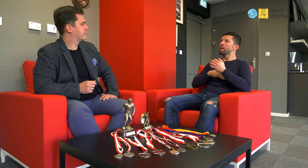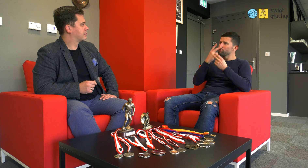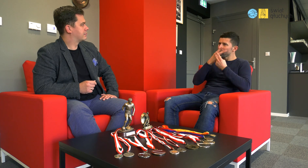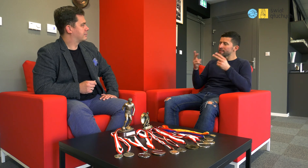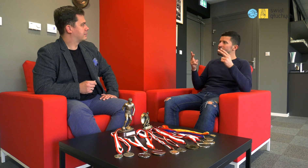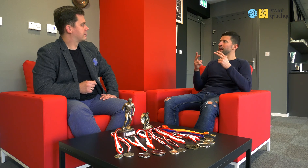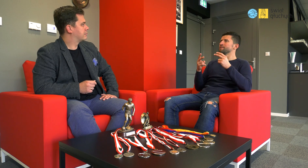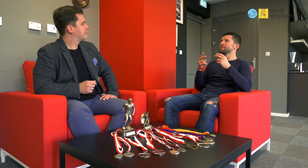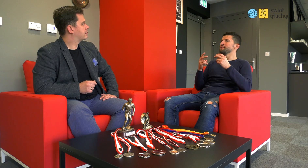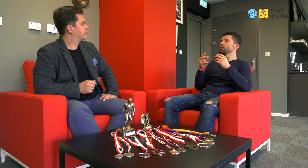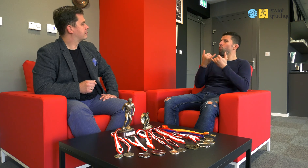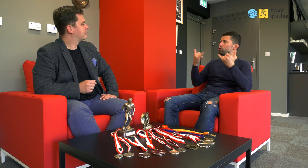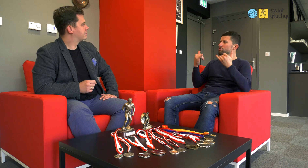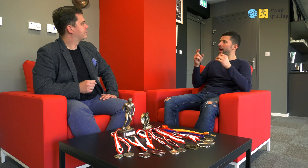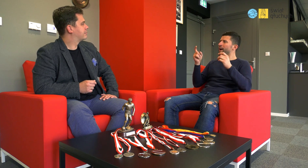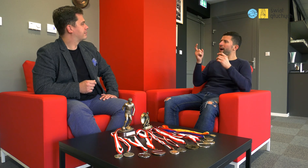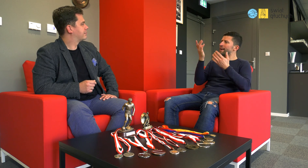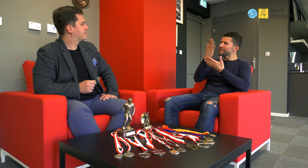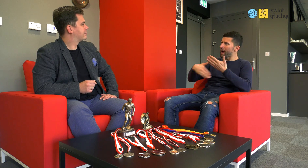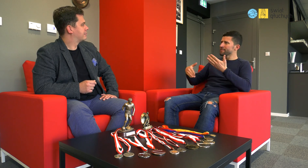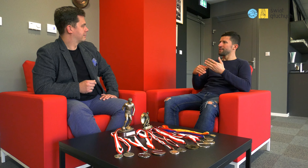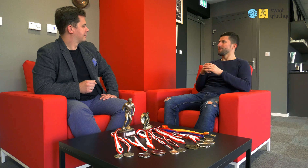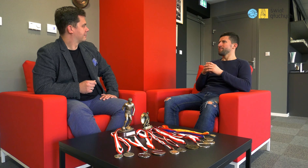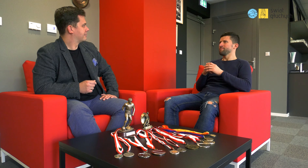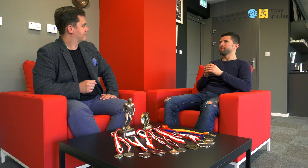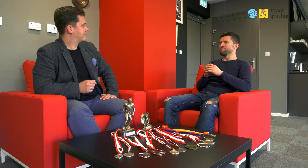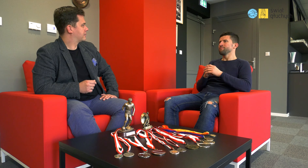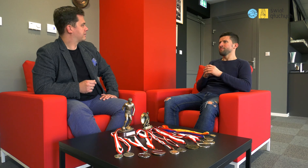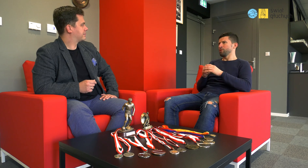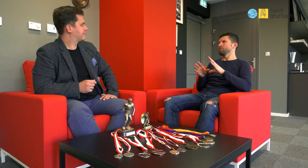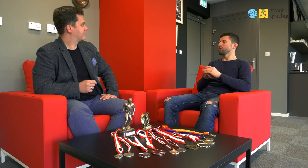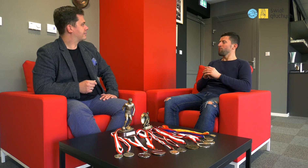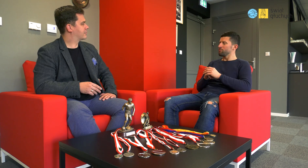I like to visit different countries. That's it.